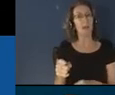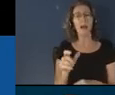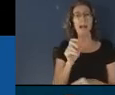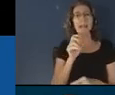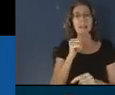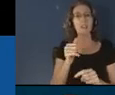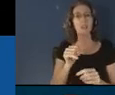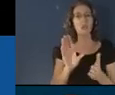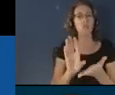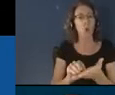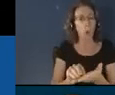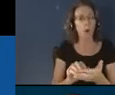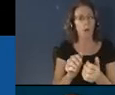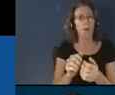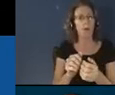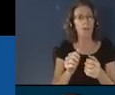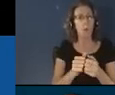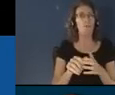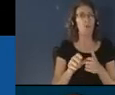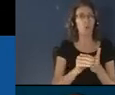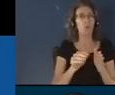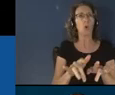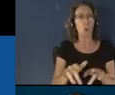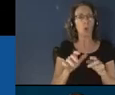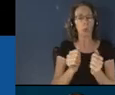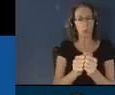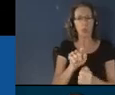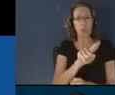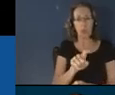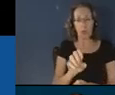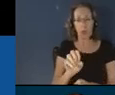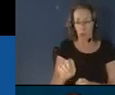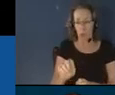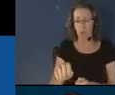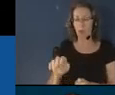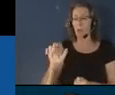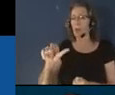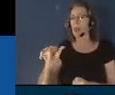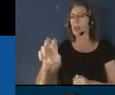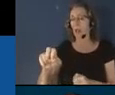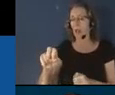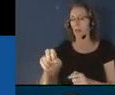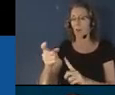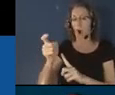so if you're recording the live transcribe will not show up on the final version. However,